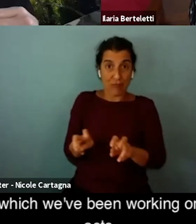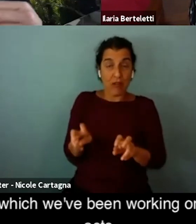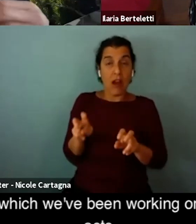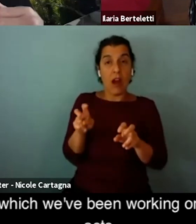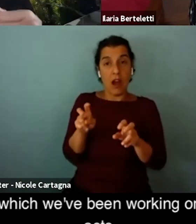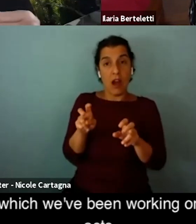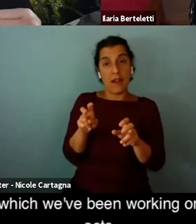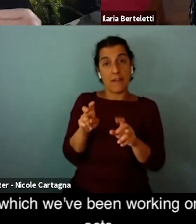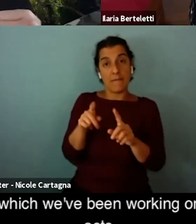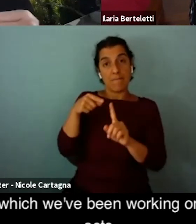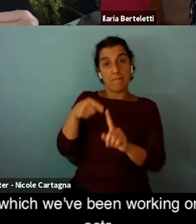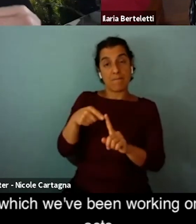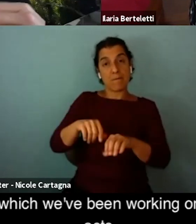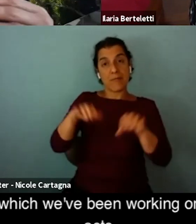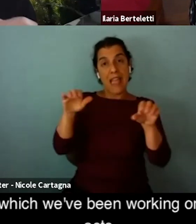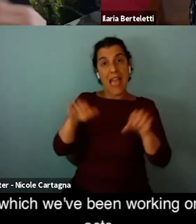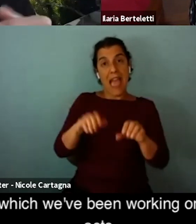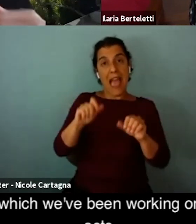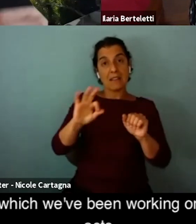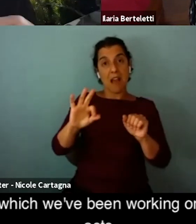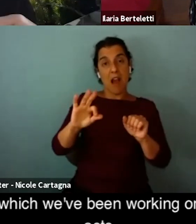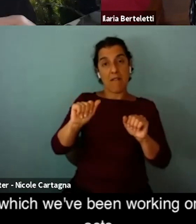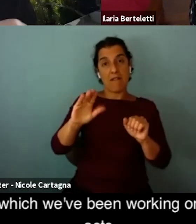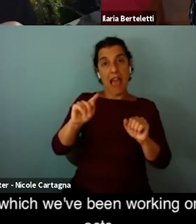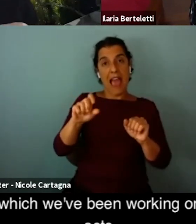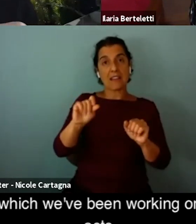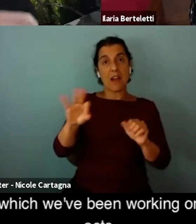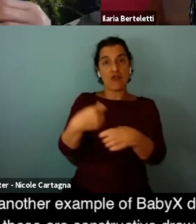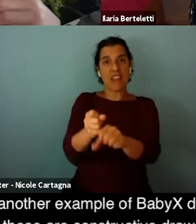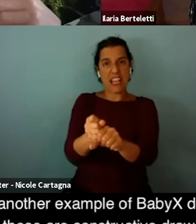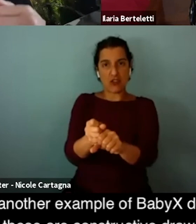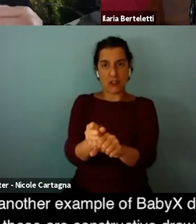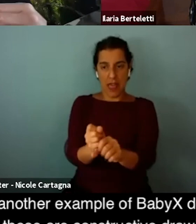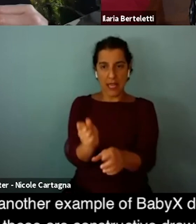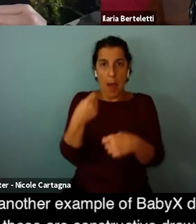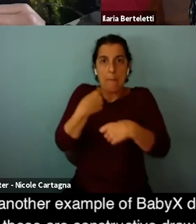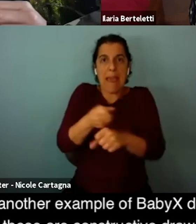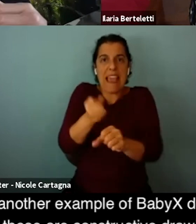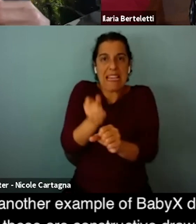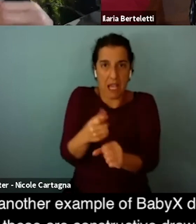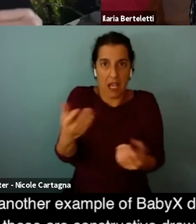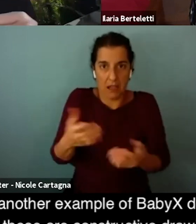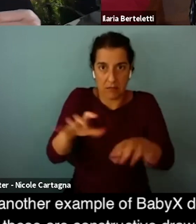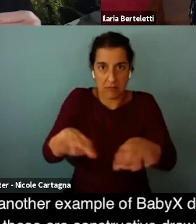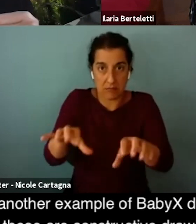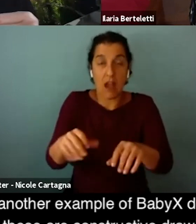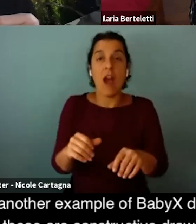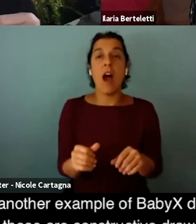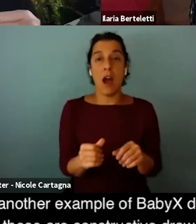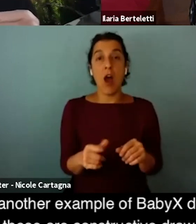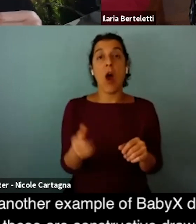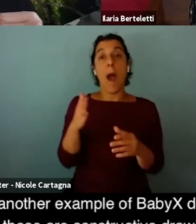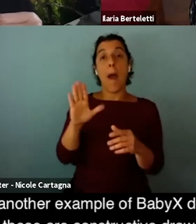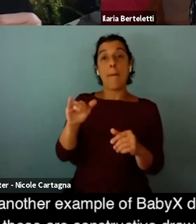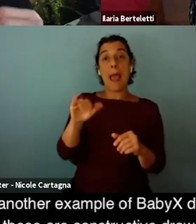acts of um creation like making acts so we've got a another example we've got baby x doing drawings